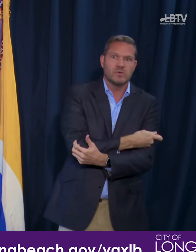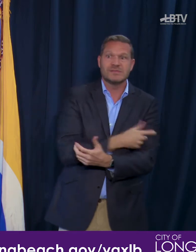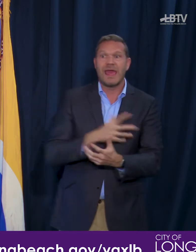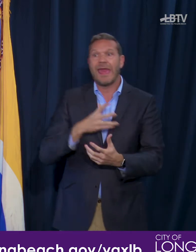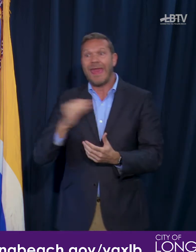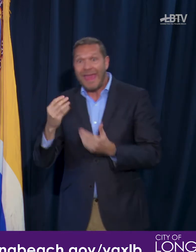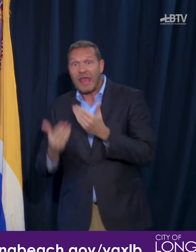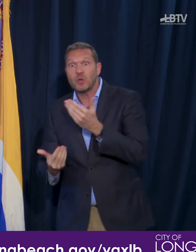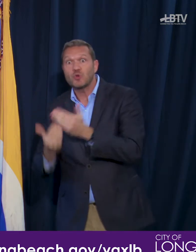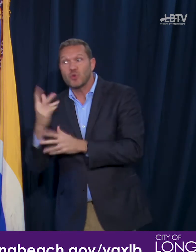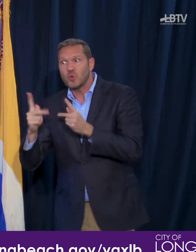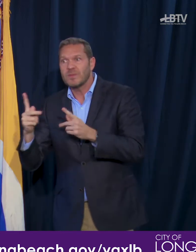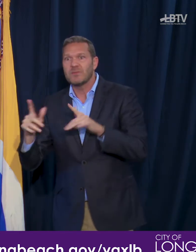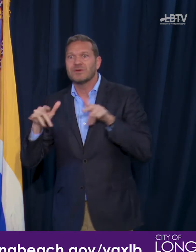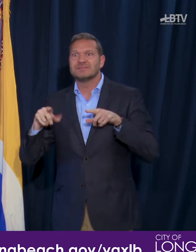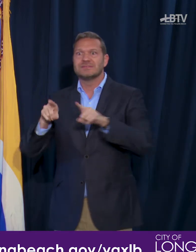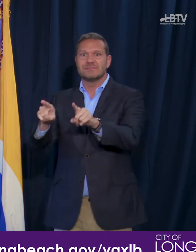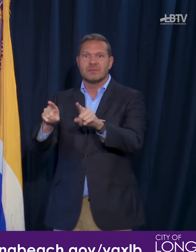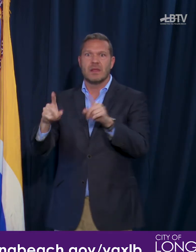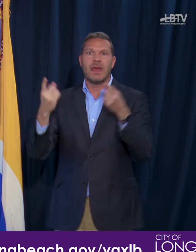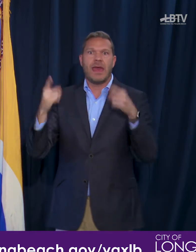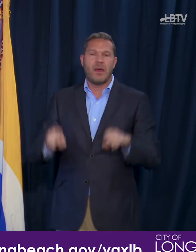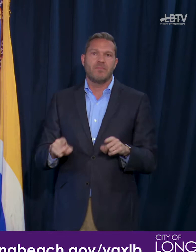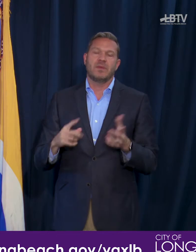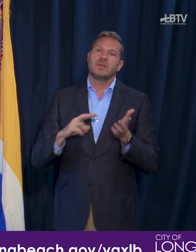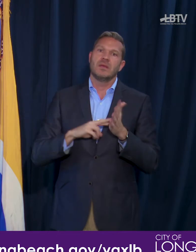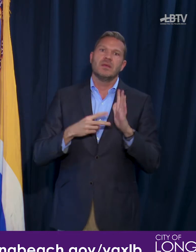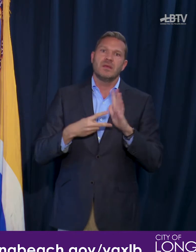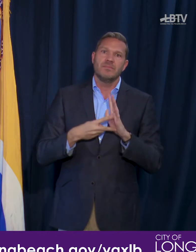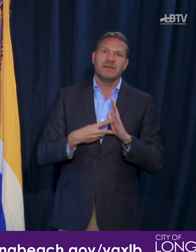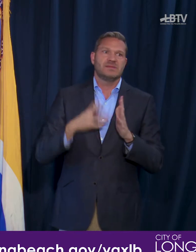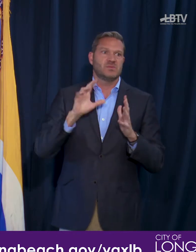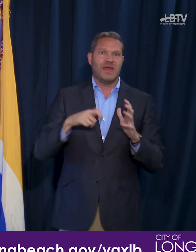So the priority for Moderna and Pfizer will be second doses.